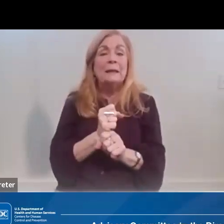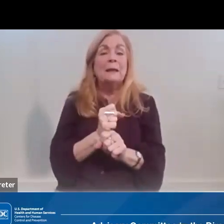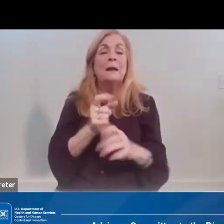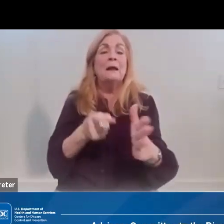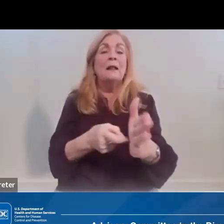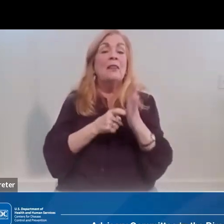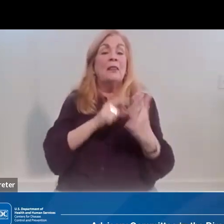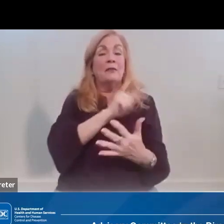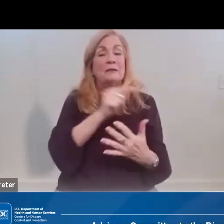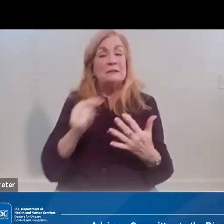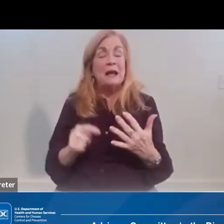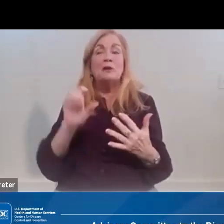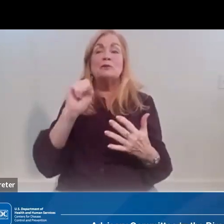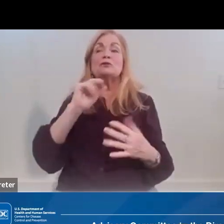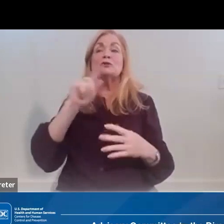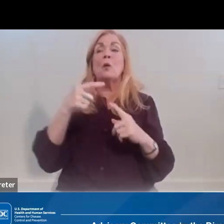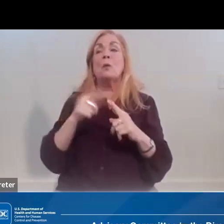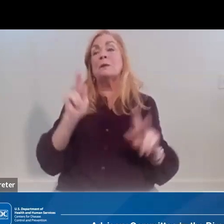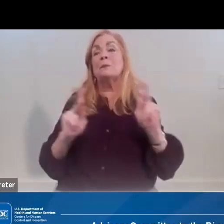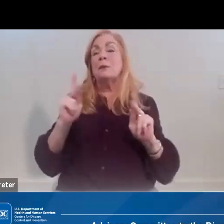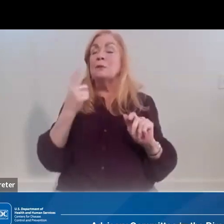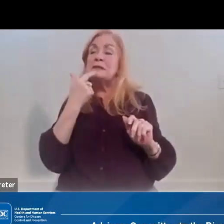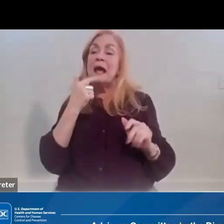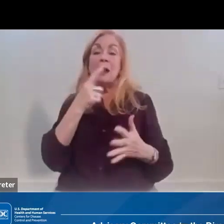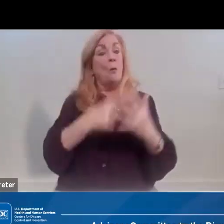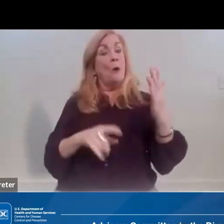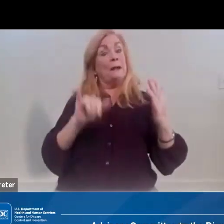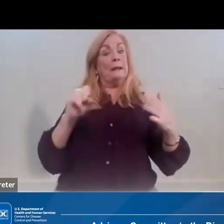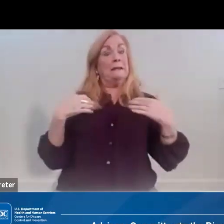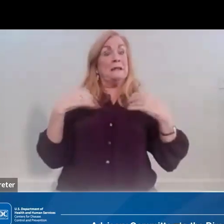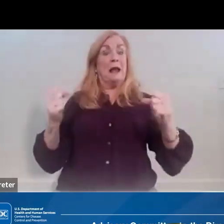So that when people say, well, what is health equity? We get into these debates, what is it about?